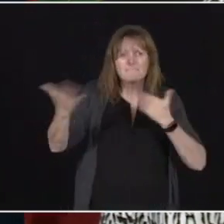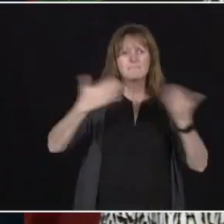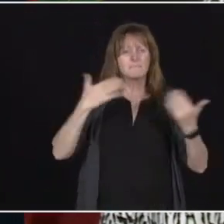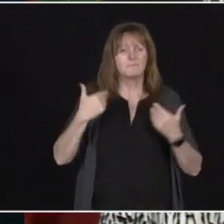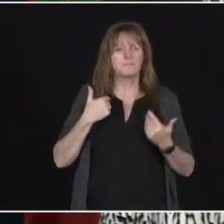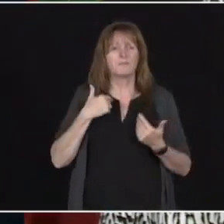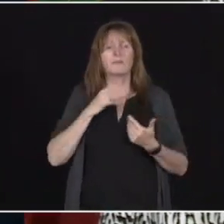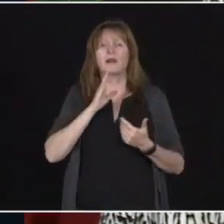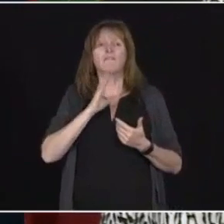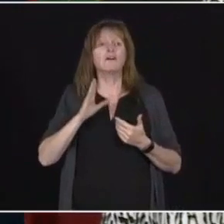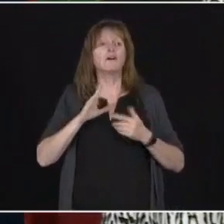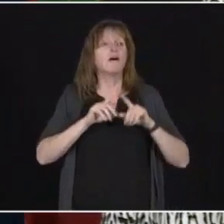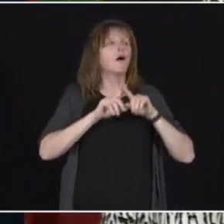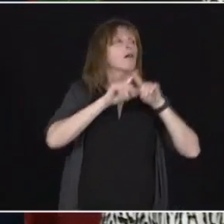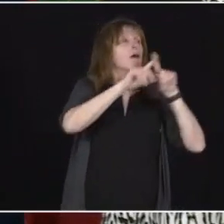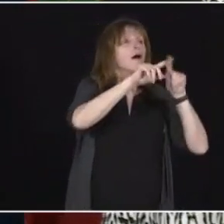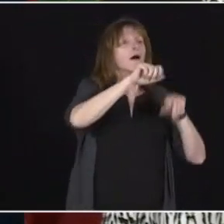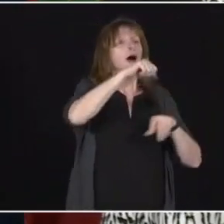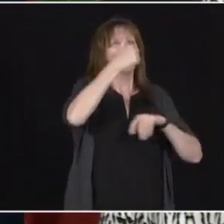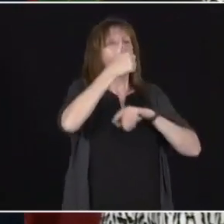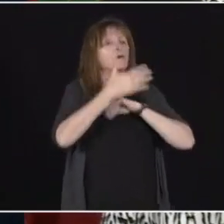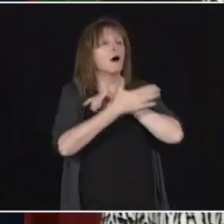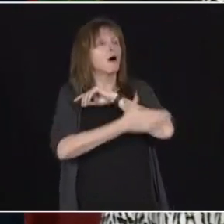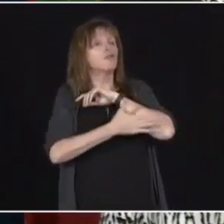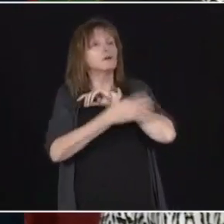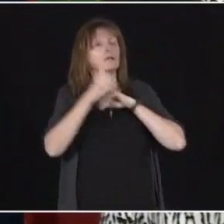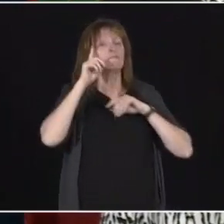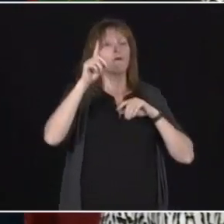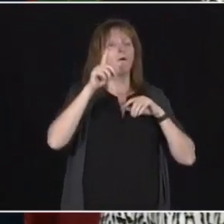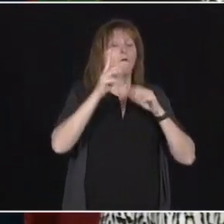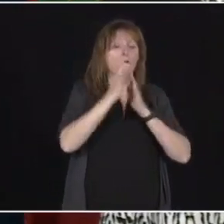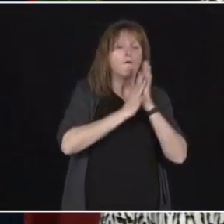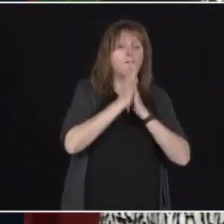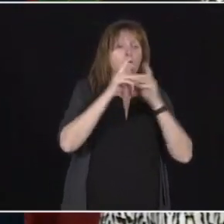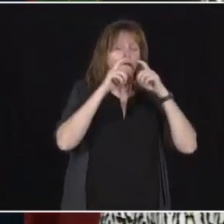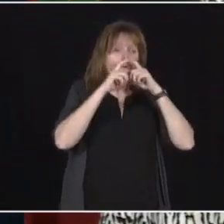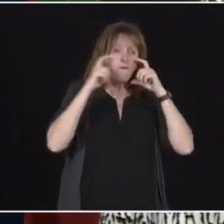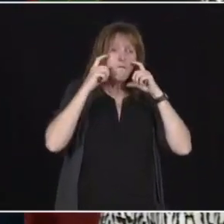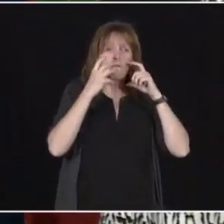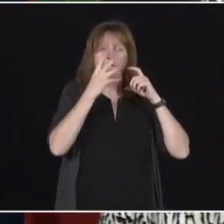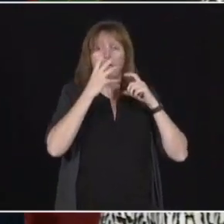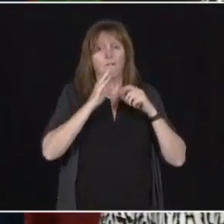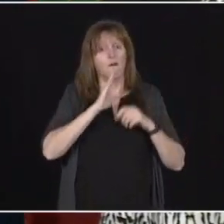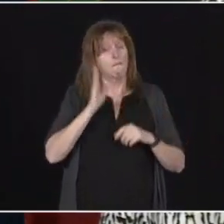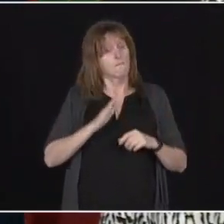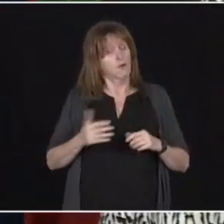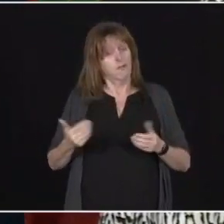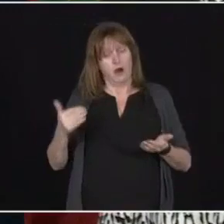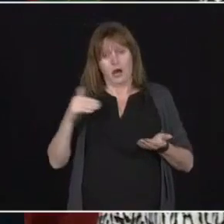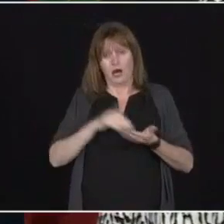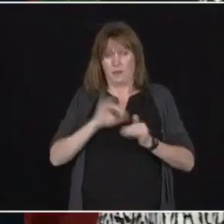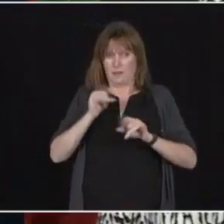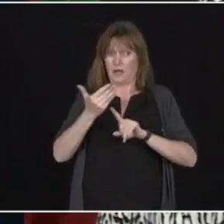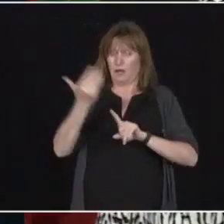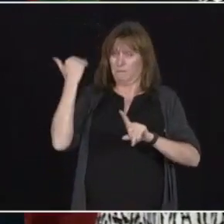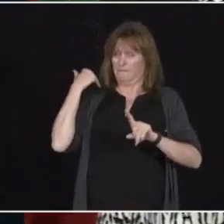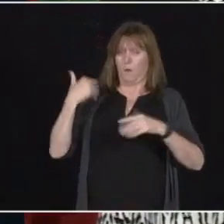who are engaging the company. So, we will never ever have to rely on another country again for protective equipment. For our frontline helpline people.